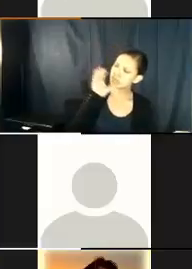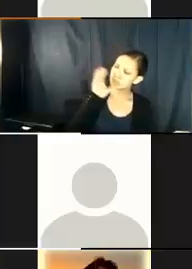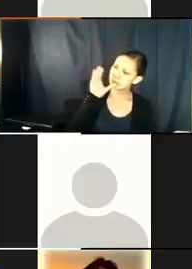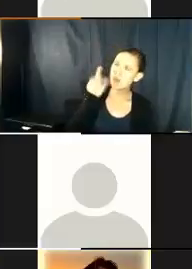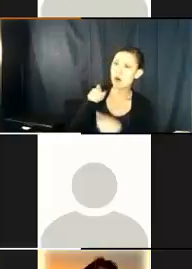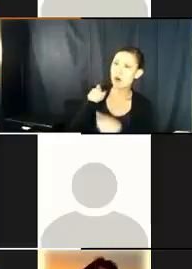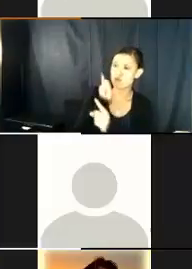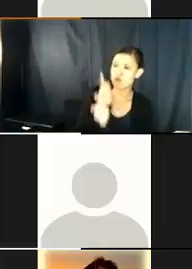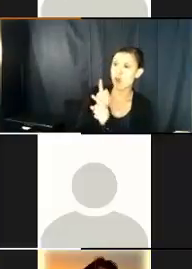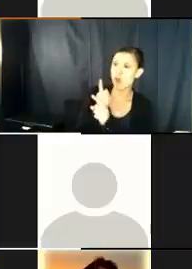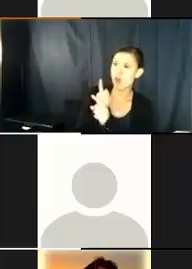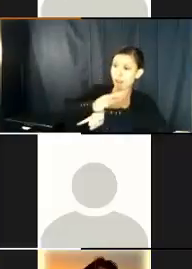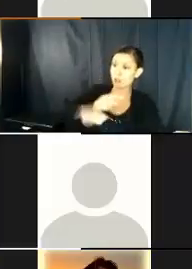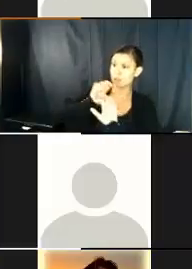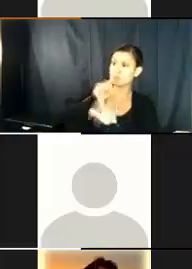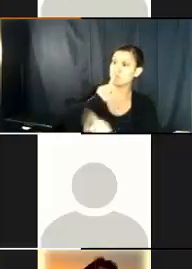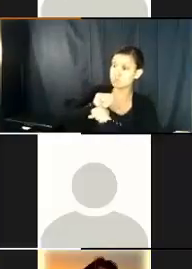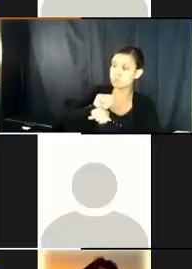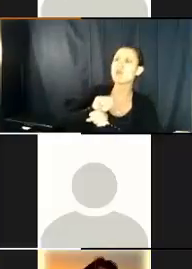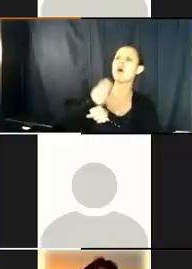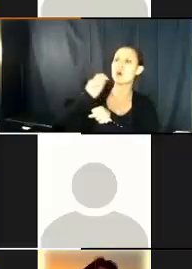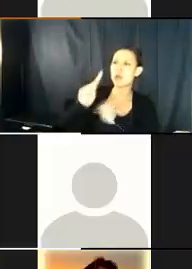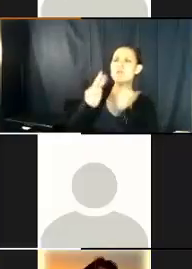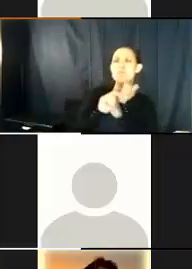Why do we study history in the first place?